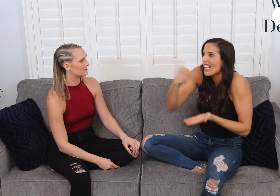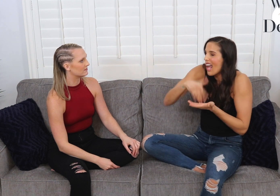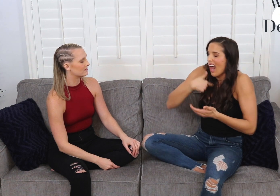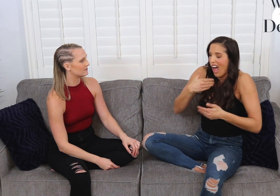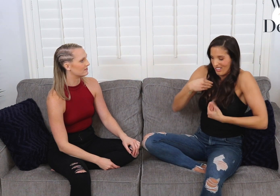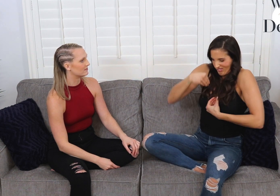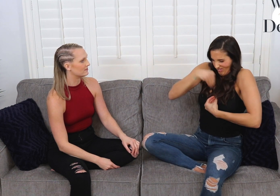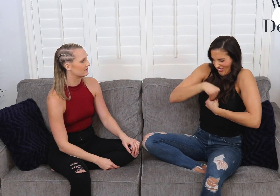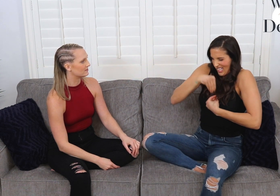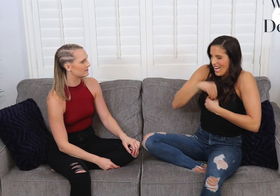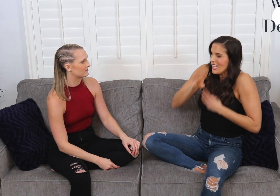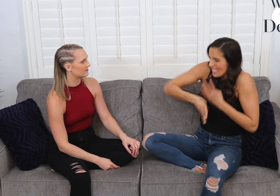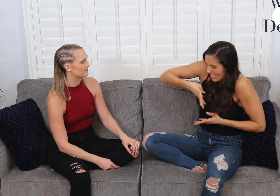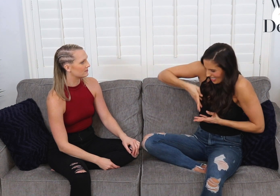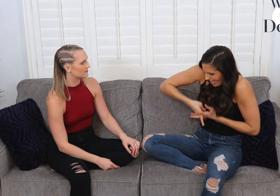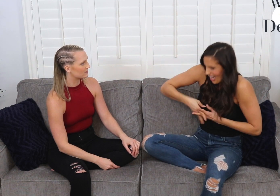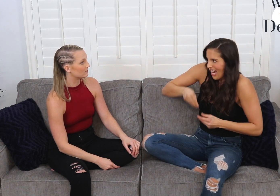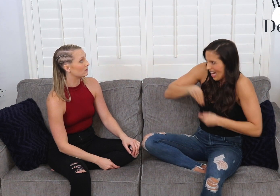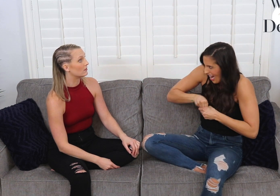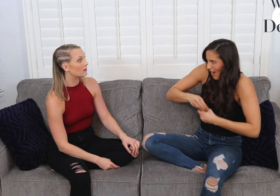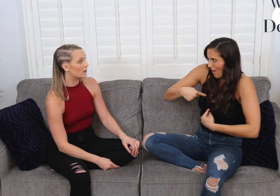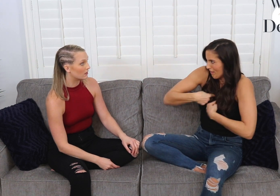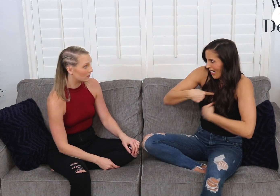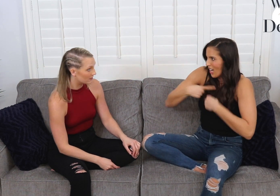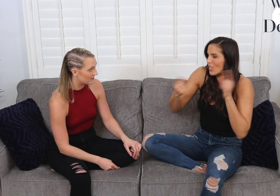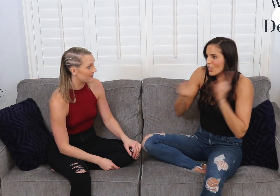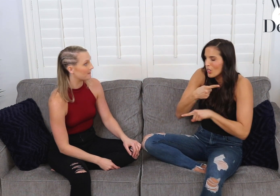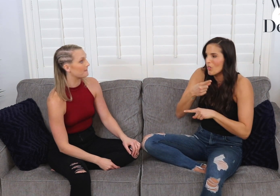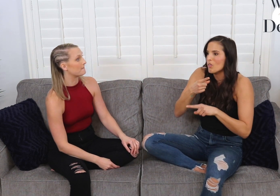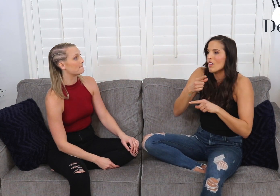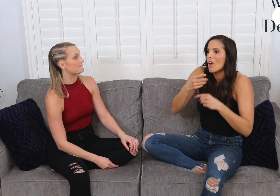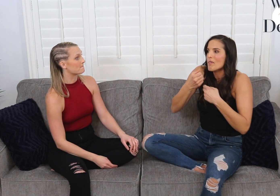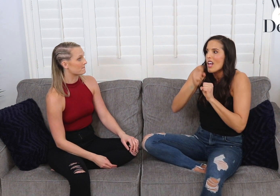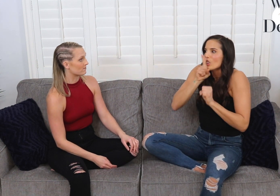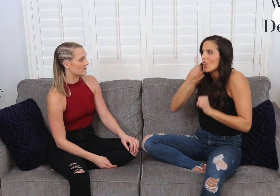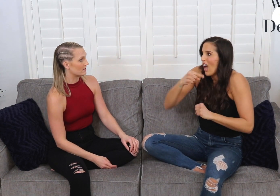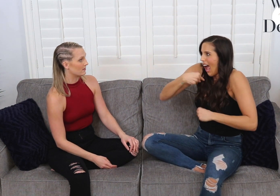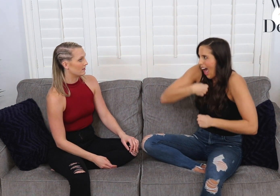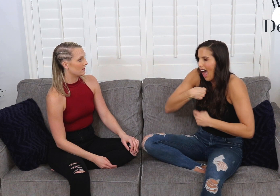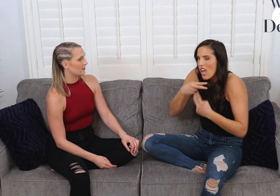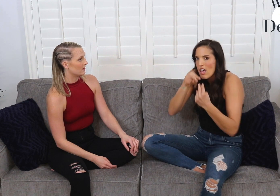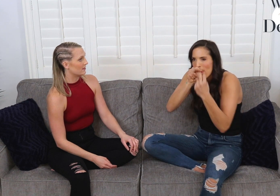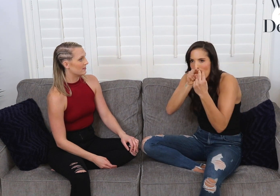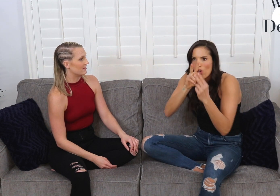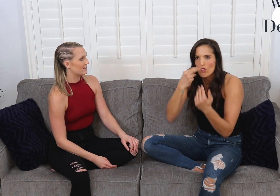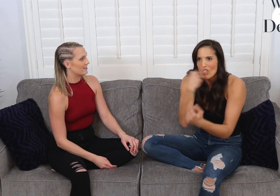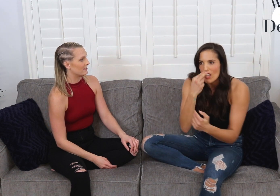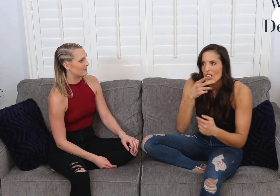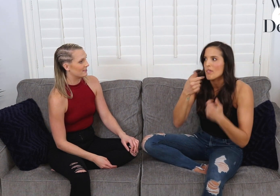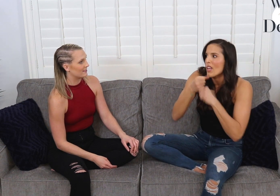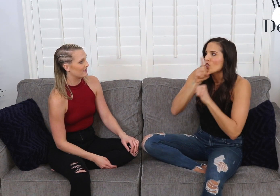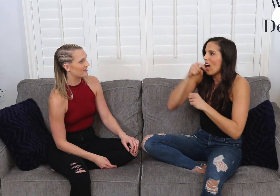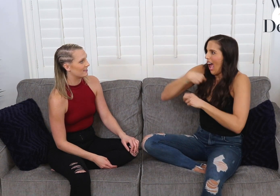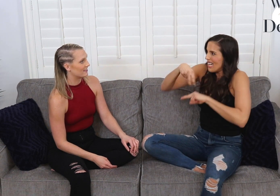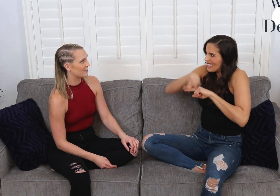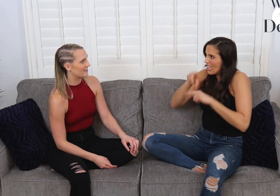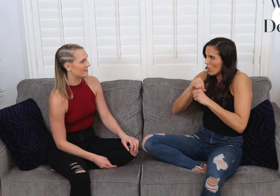And how truly ingrained in me to make sure that, I look at them that I'm able to read their lips